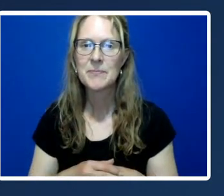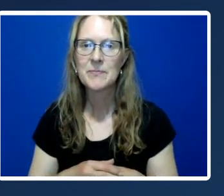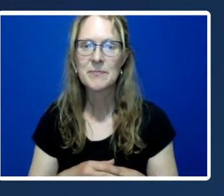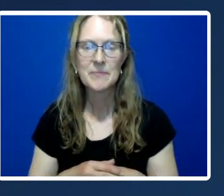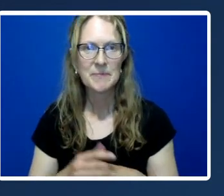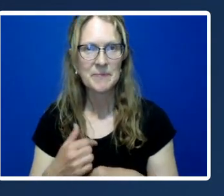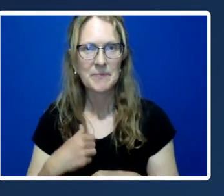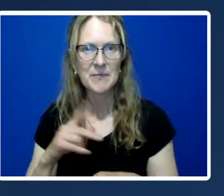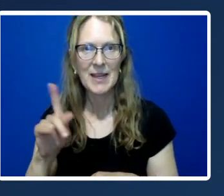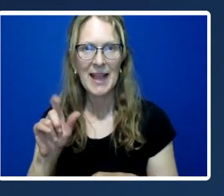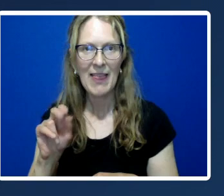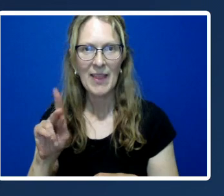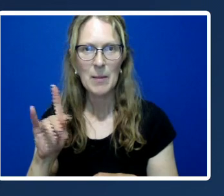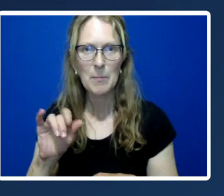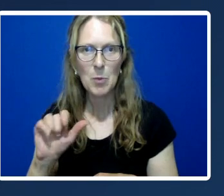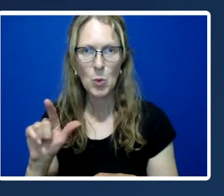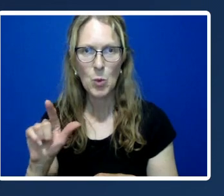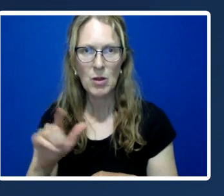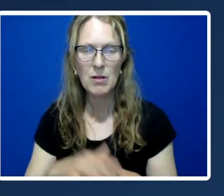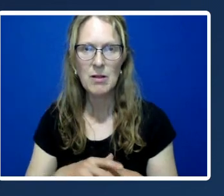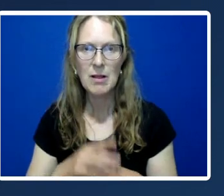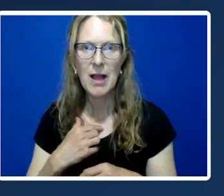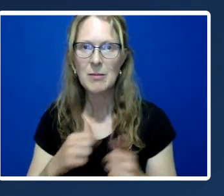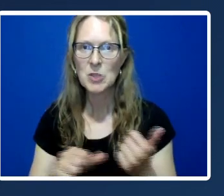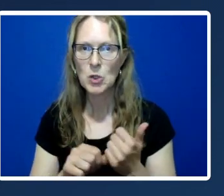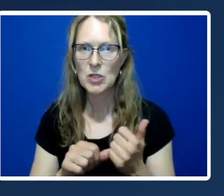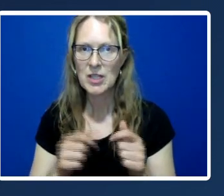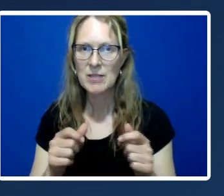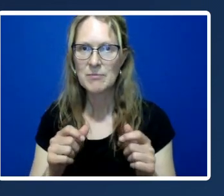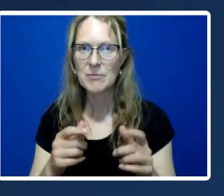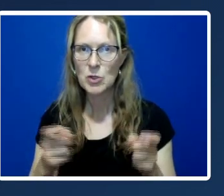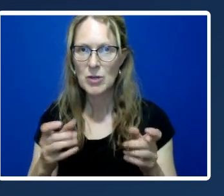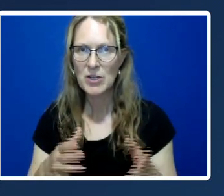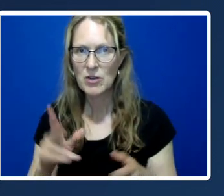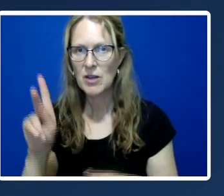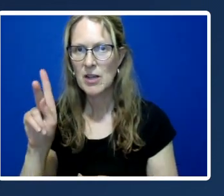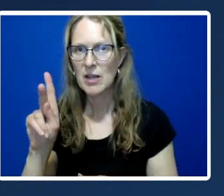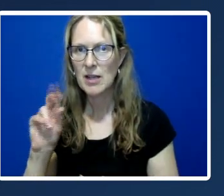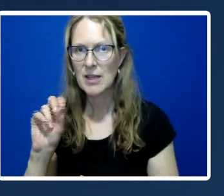and I'm the associate director of Kentucky Humanities. Kim Robledo-Diga: